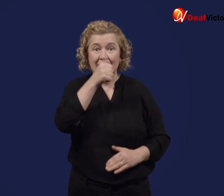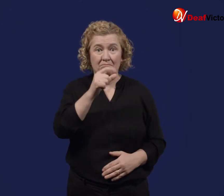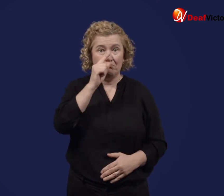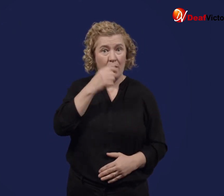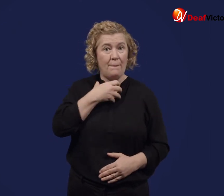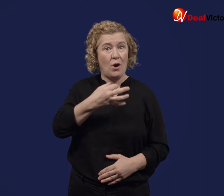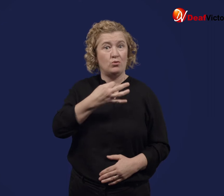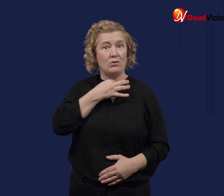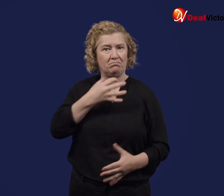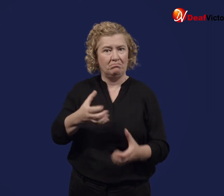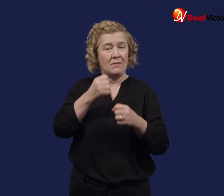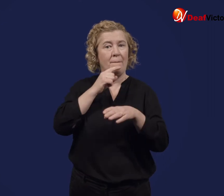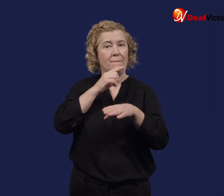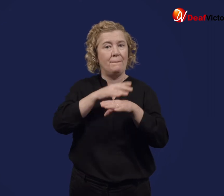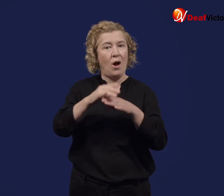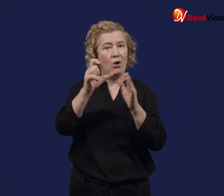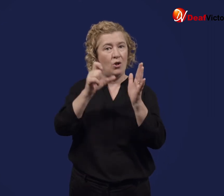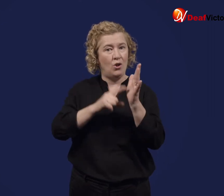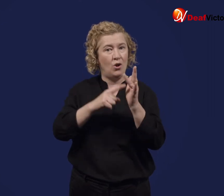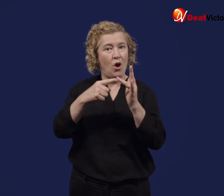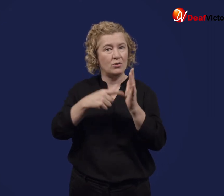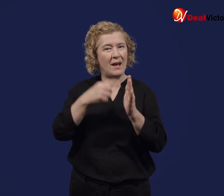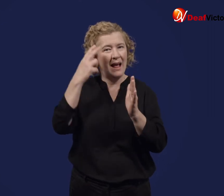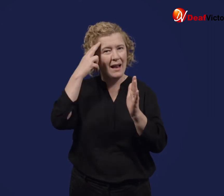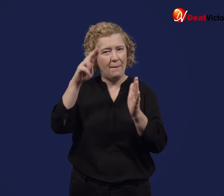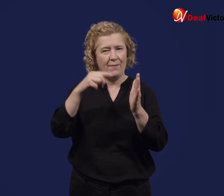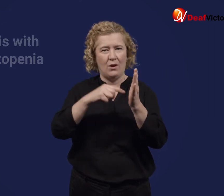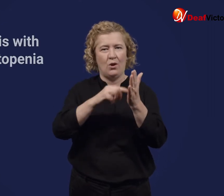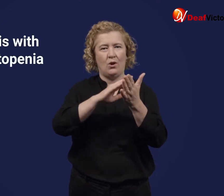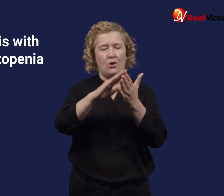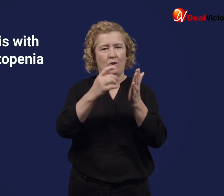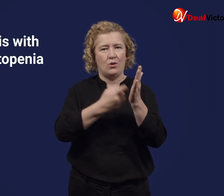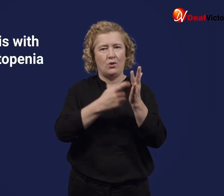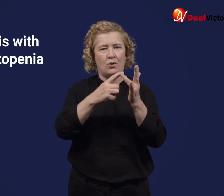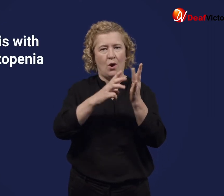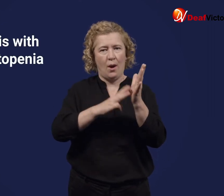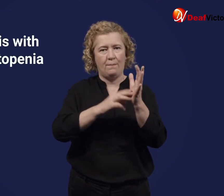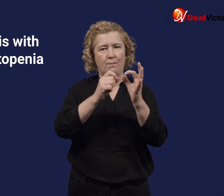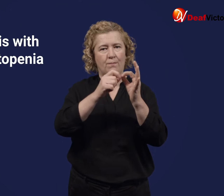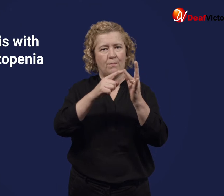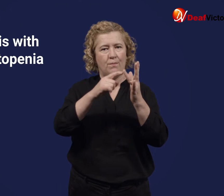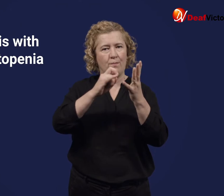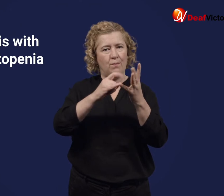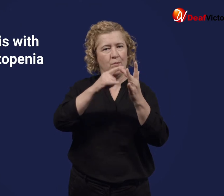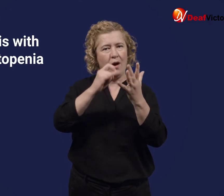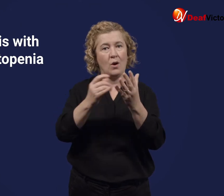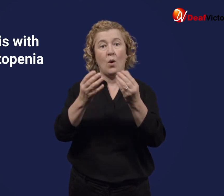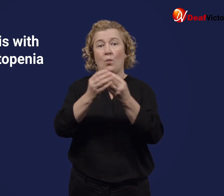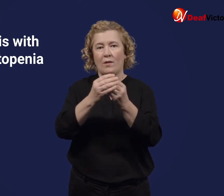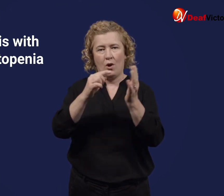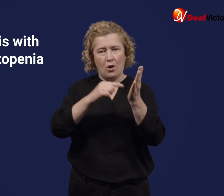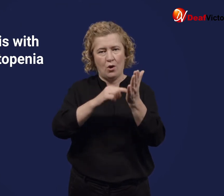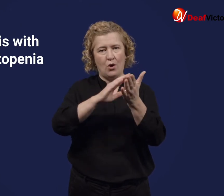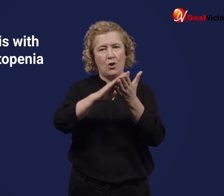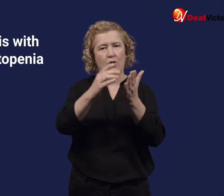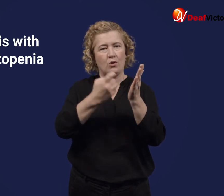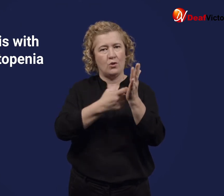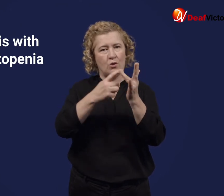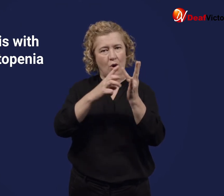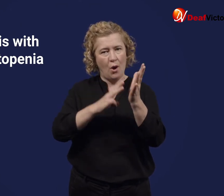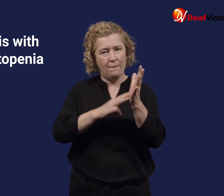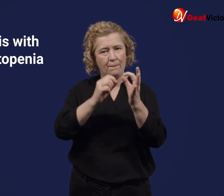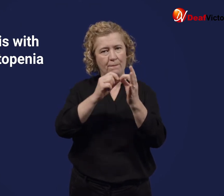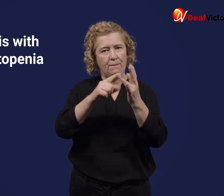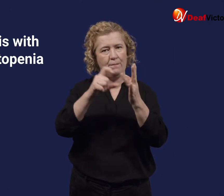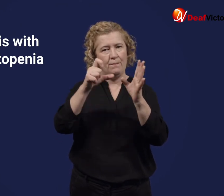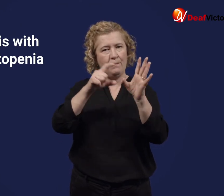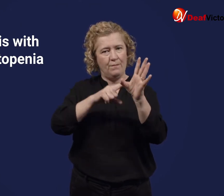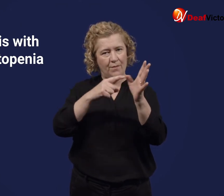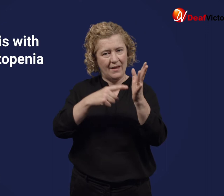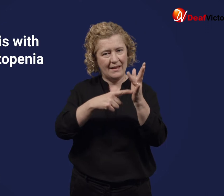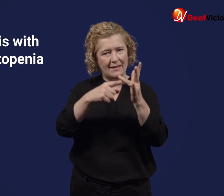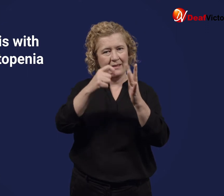The type of blood clot is called thrombosis with thrombocytopenia (TTS).